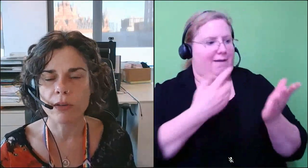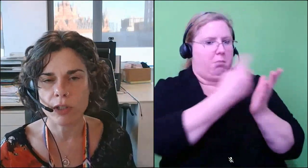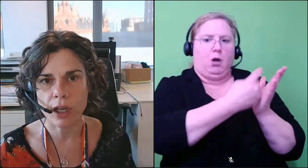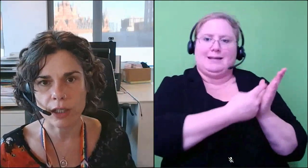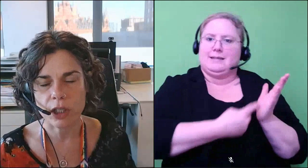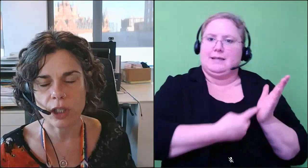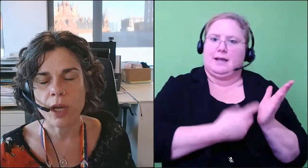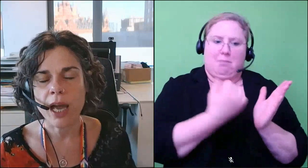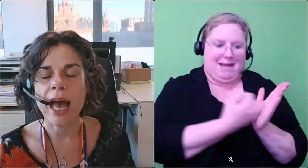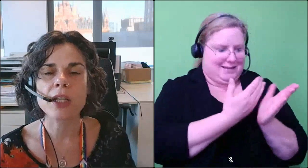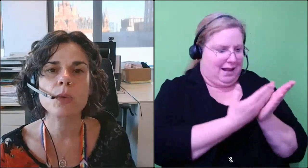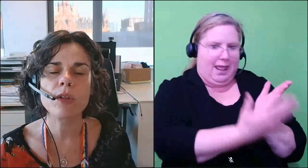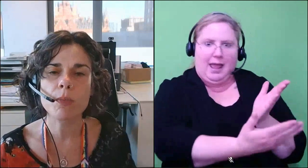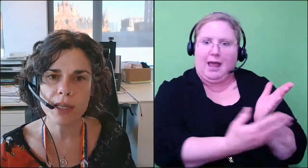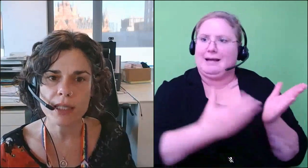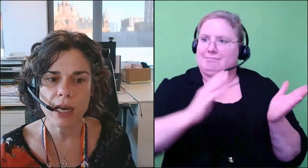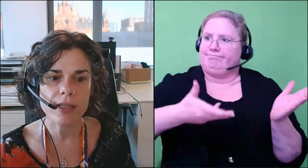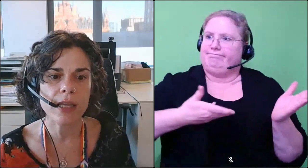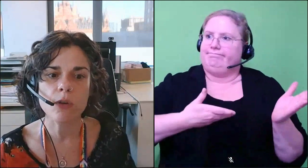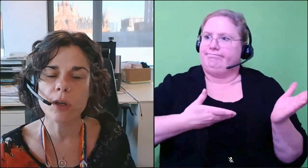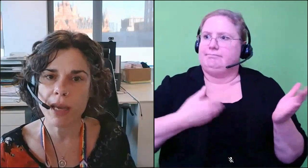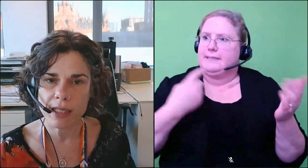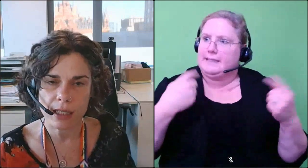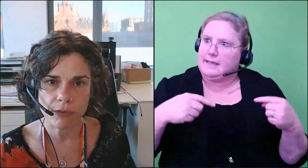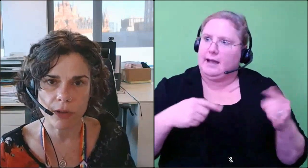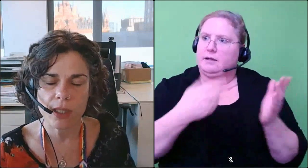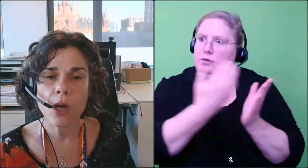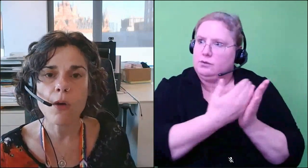they are entitled to, and it's one of the biggest areas that you can make a difference